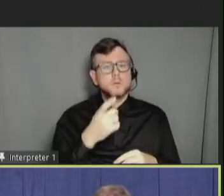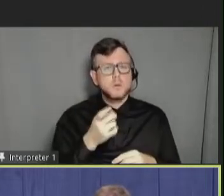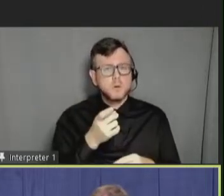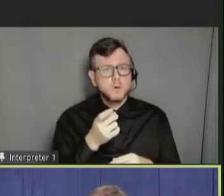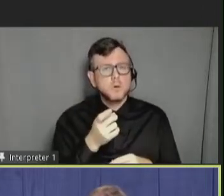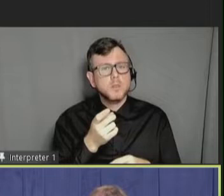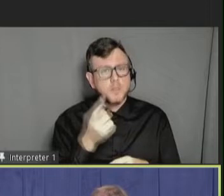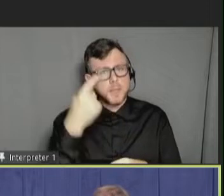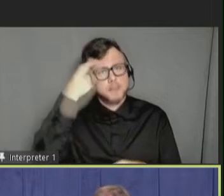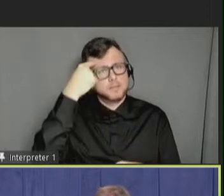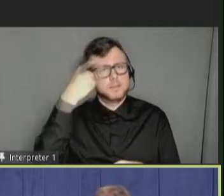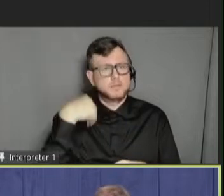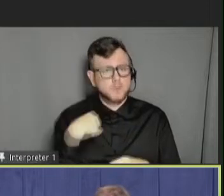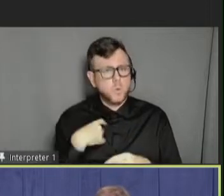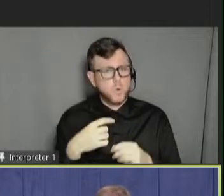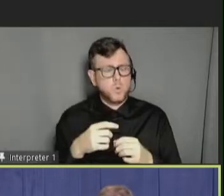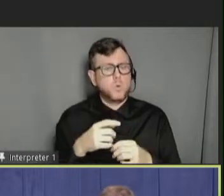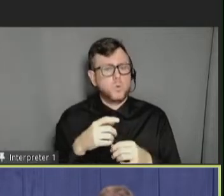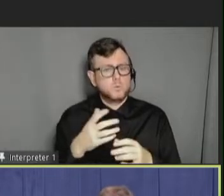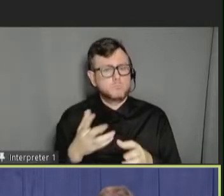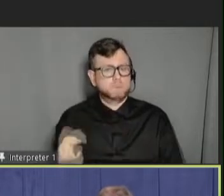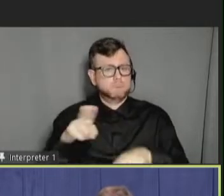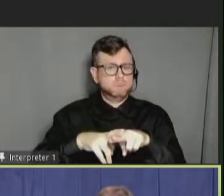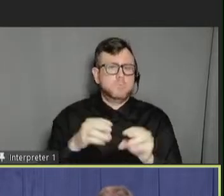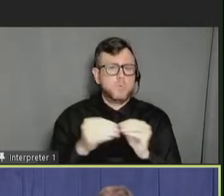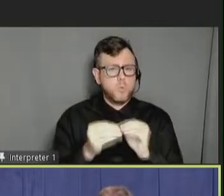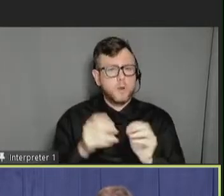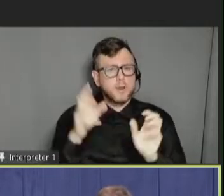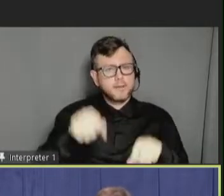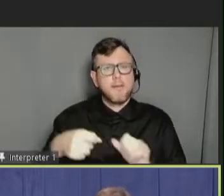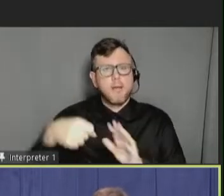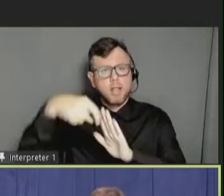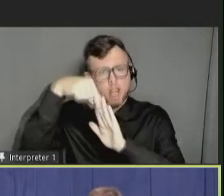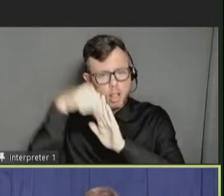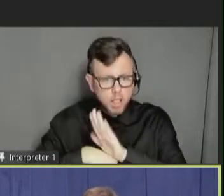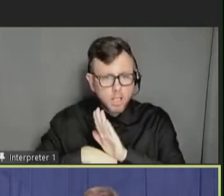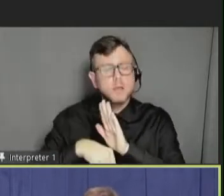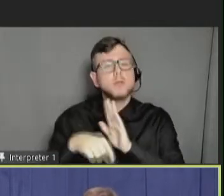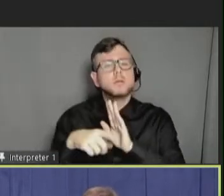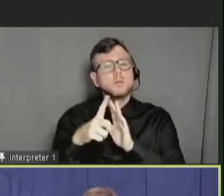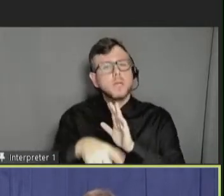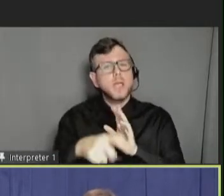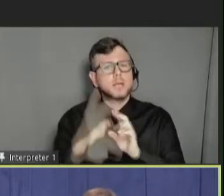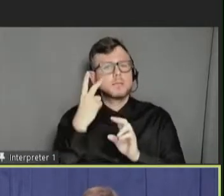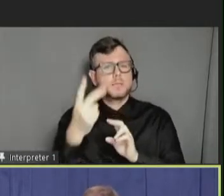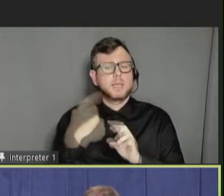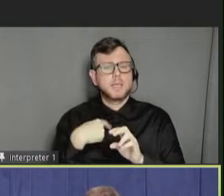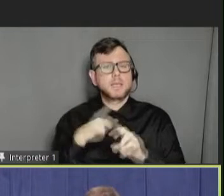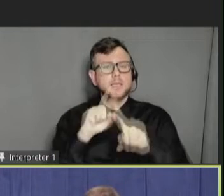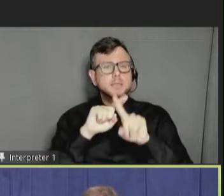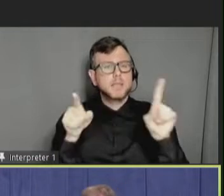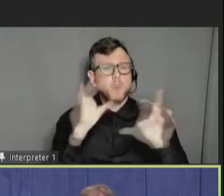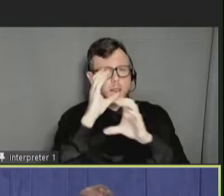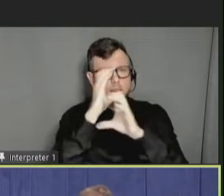not just to expand over countries, but actually dive deeper. All right. And you can look at through many different lenses. The geographic lens is important. What about the